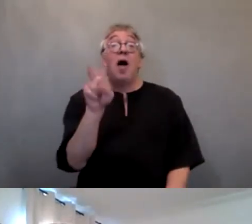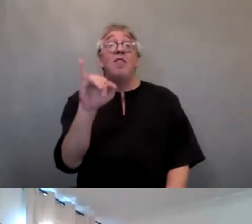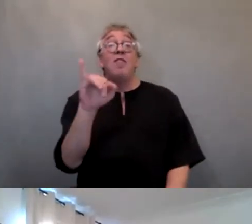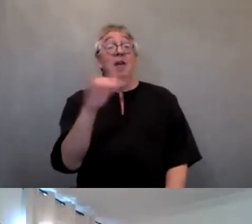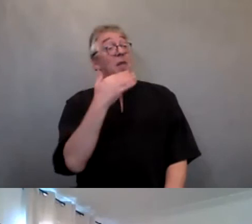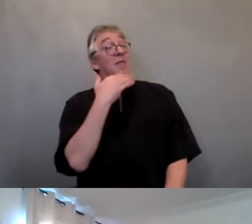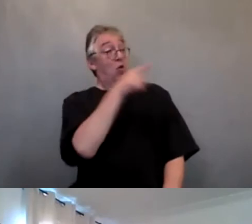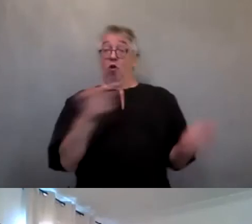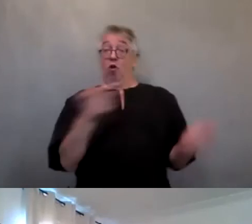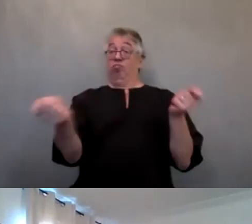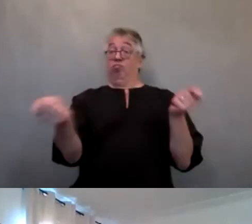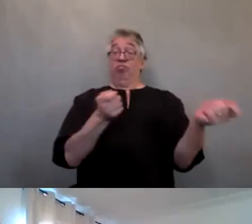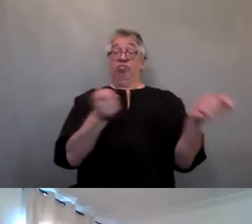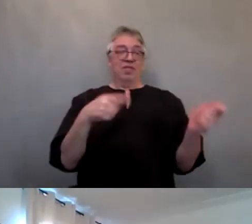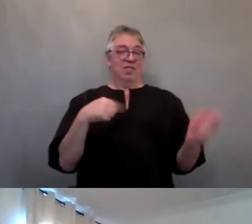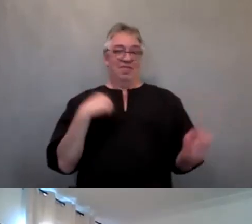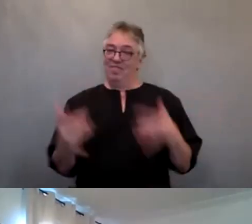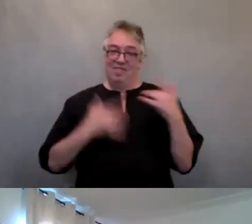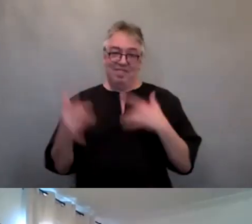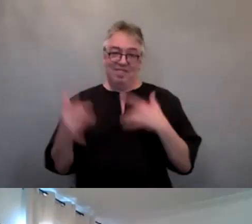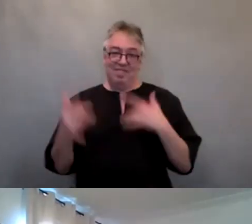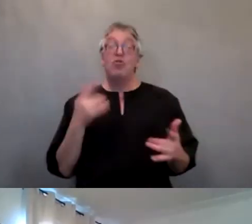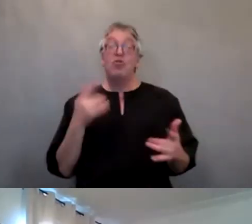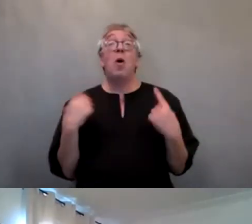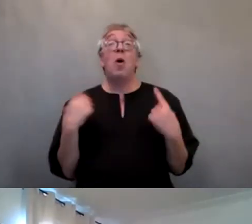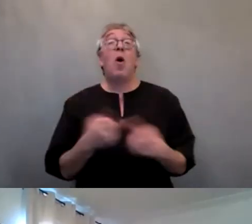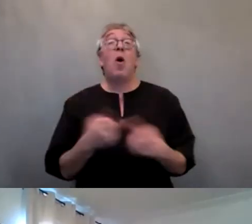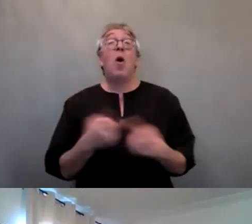involved, and thank you, Avi, for chairing the session